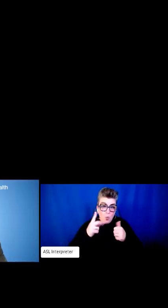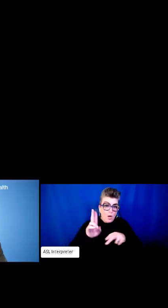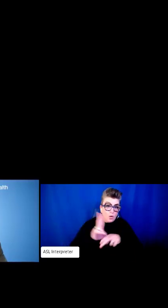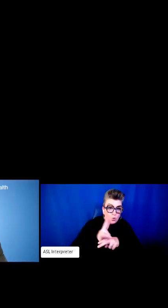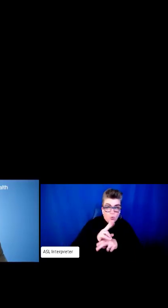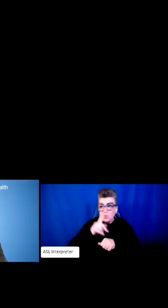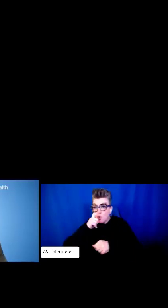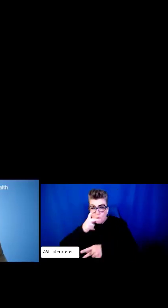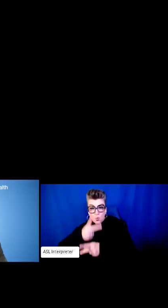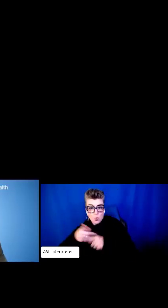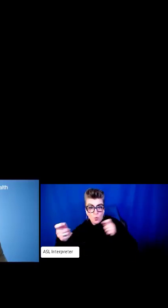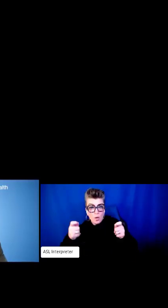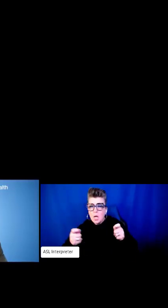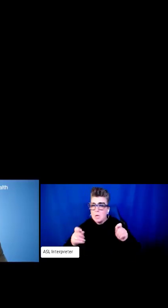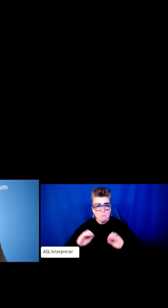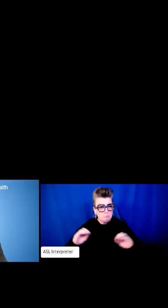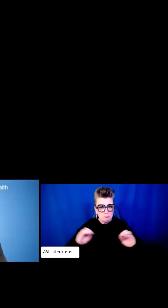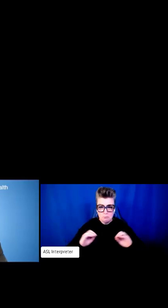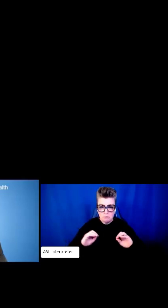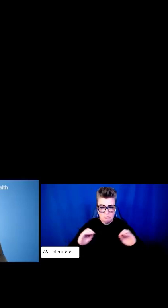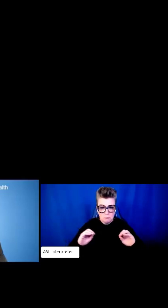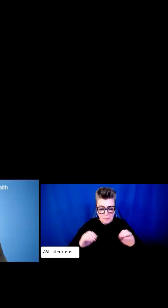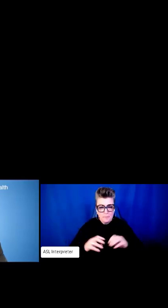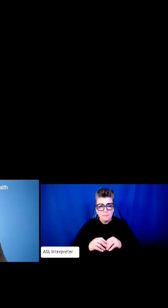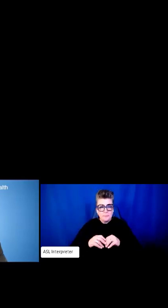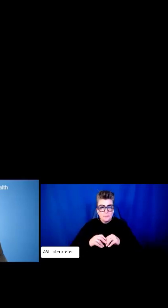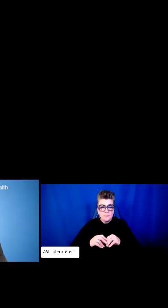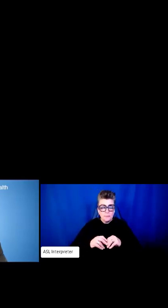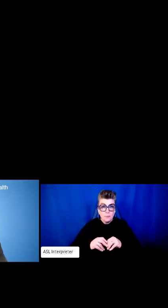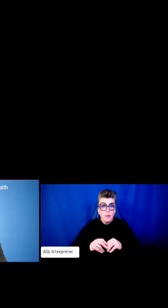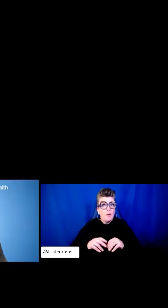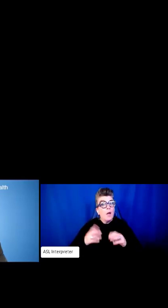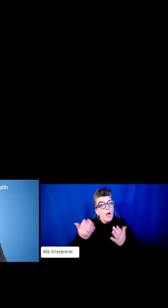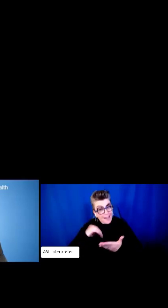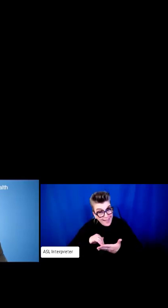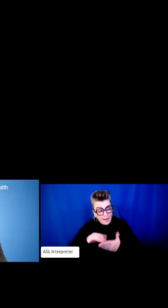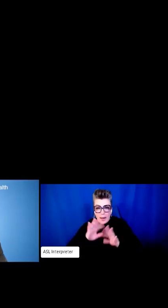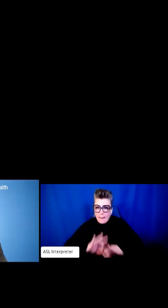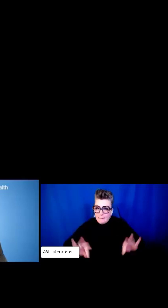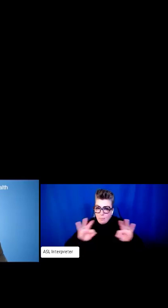A point to consider that is not unique to research with tribes, but still important for this context